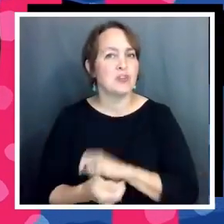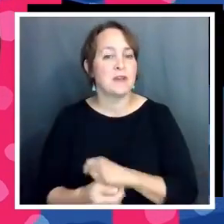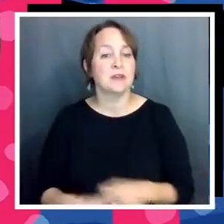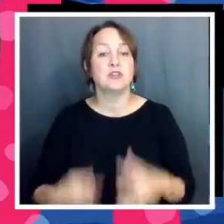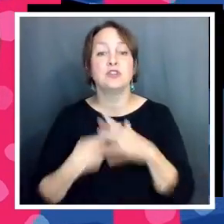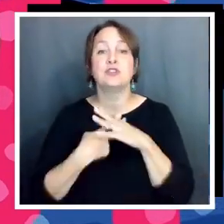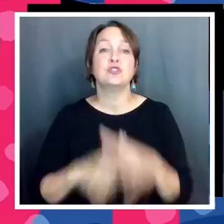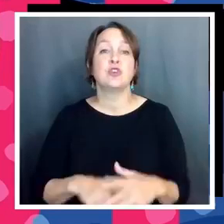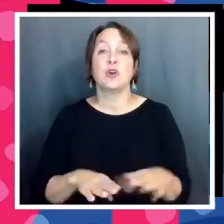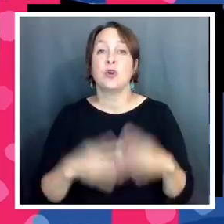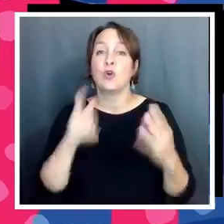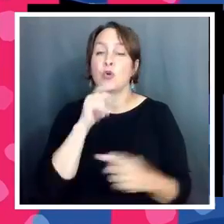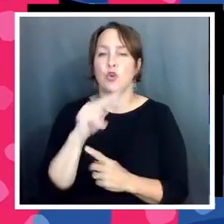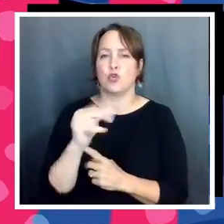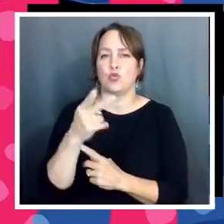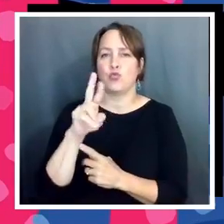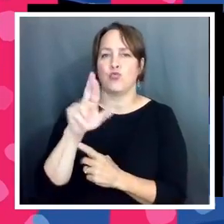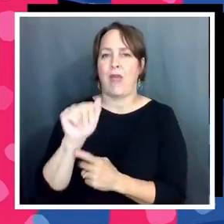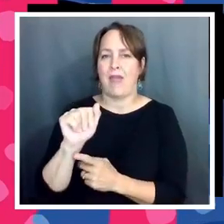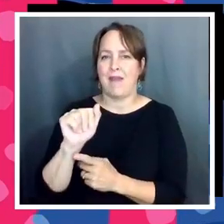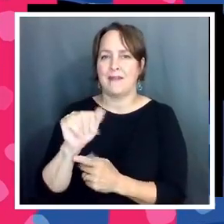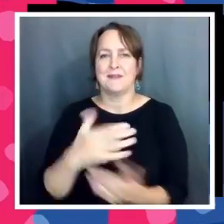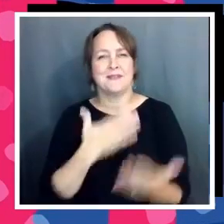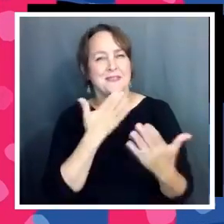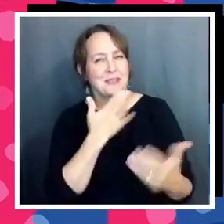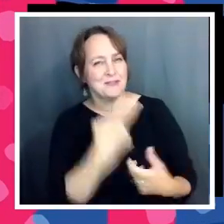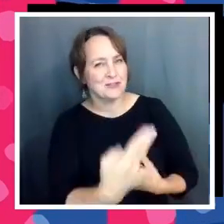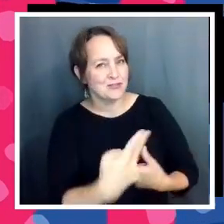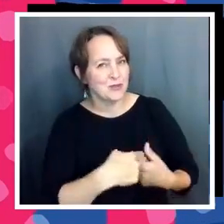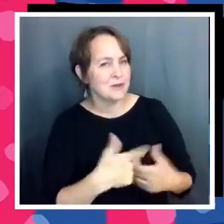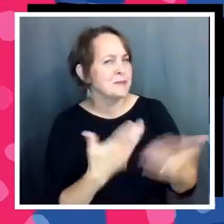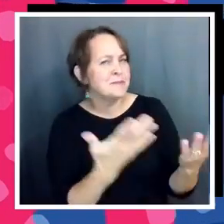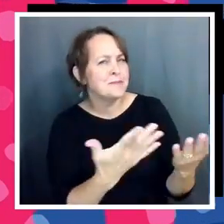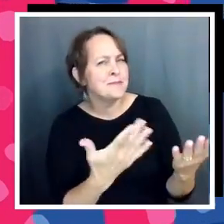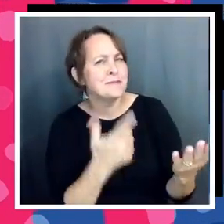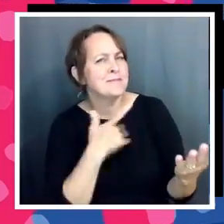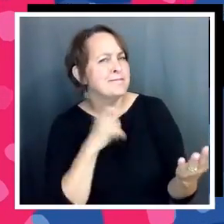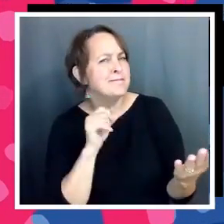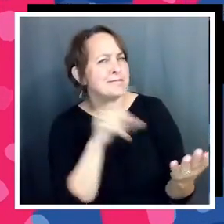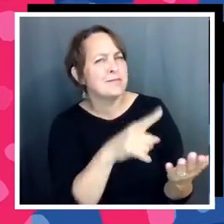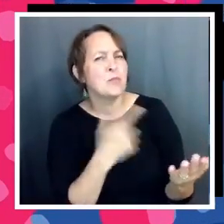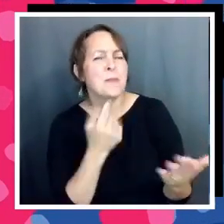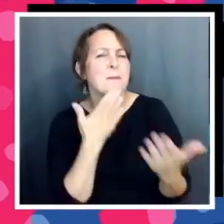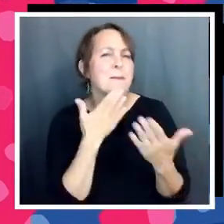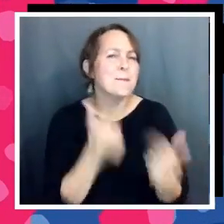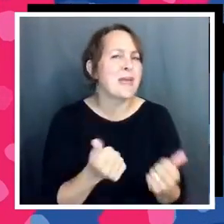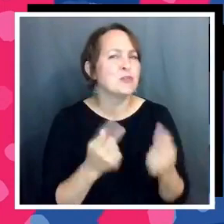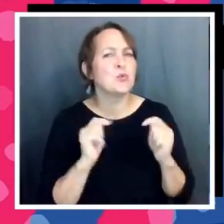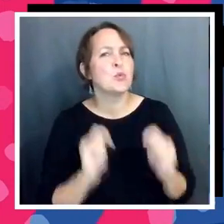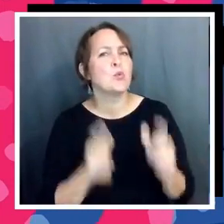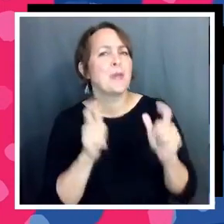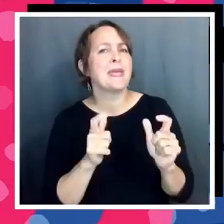RISING VOLUNTEER LEADERS WHO ARE ON THE LEADING EDGE OF